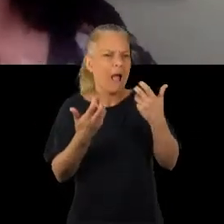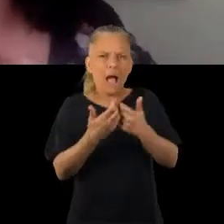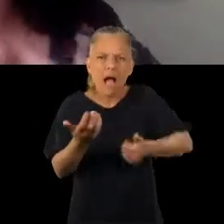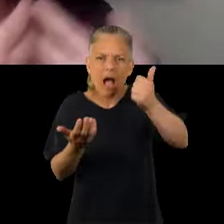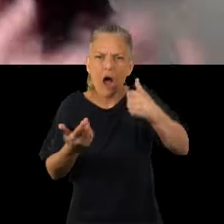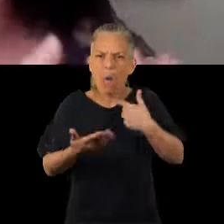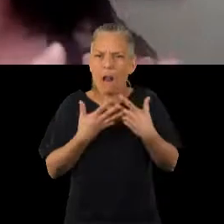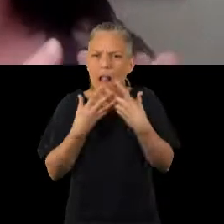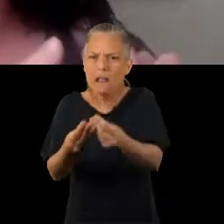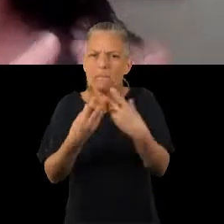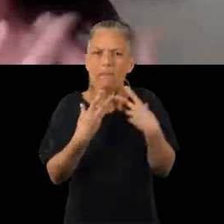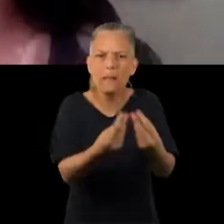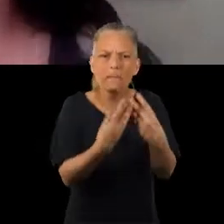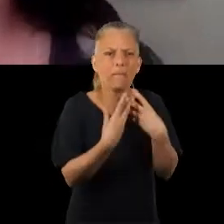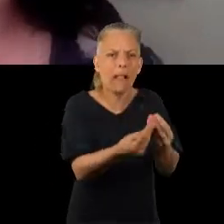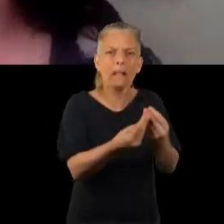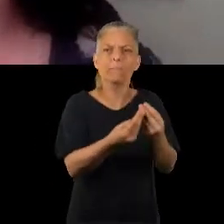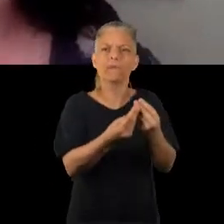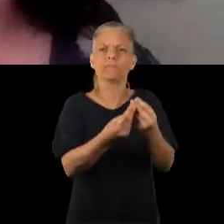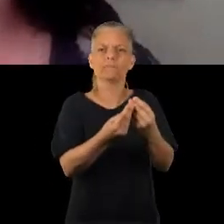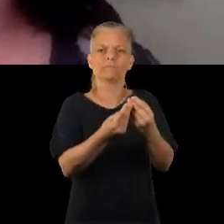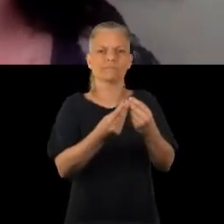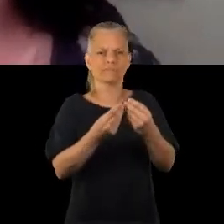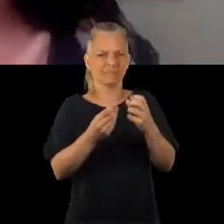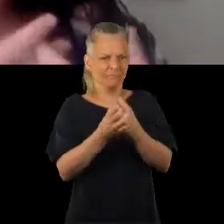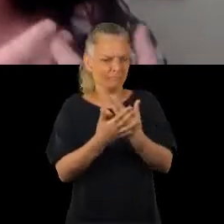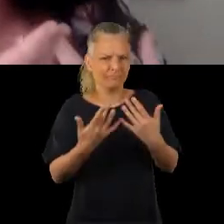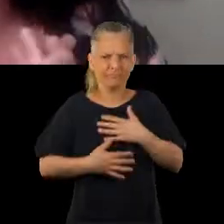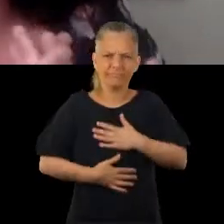as though I could see humanity in myself because I could see it in other people. Like making us